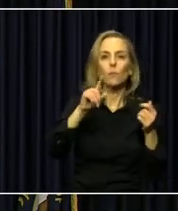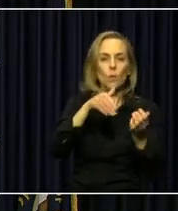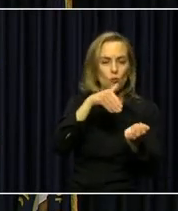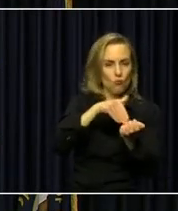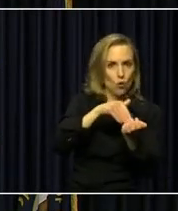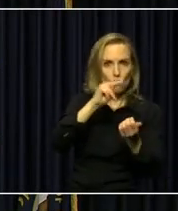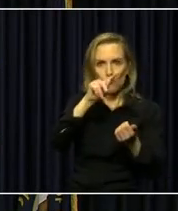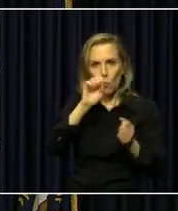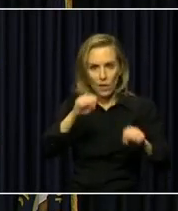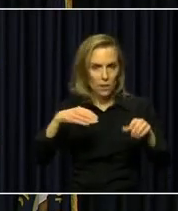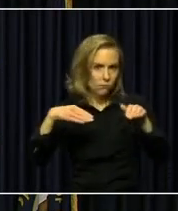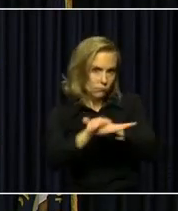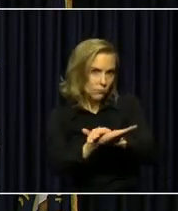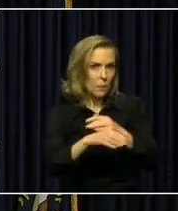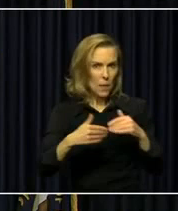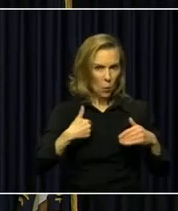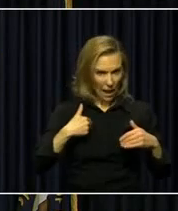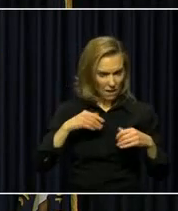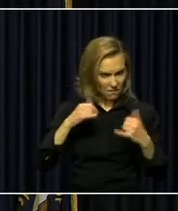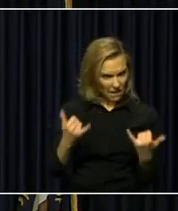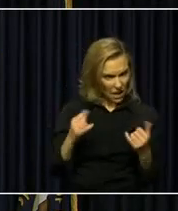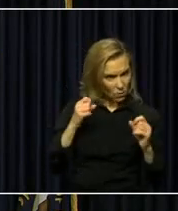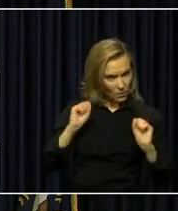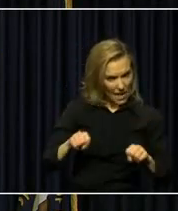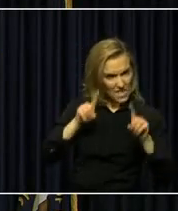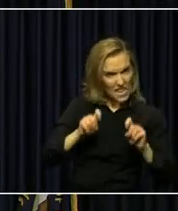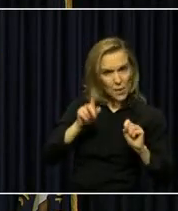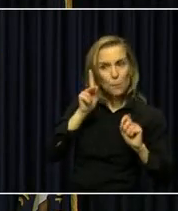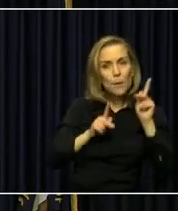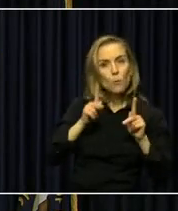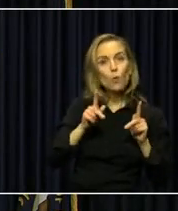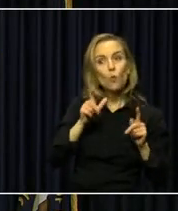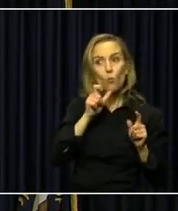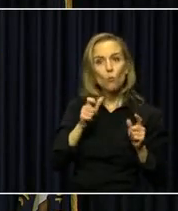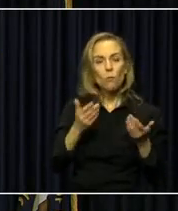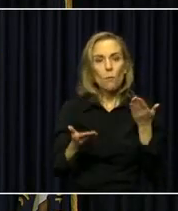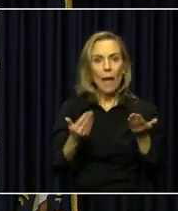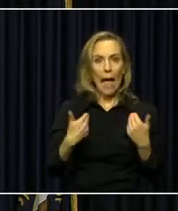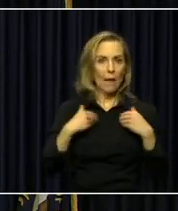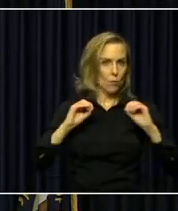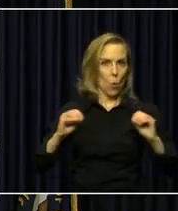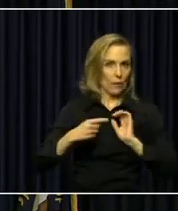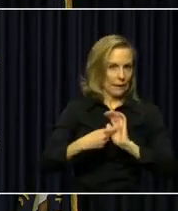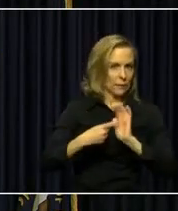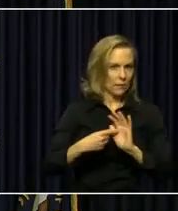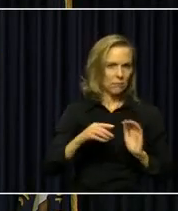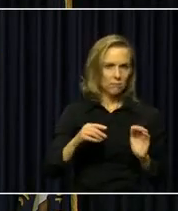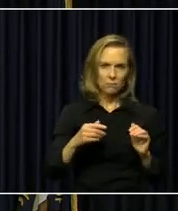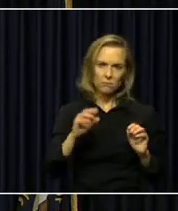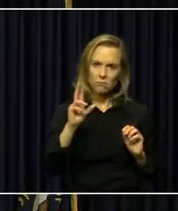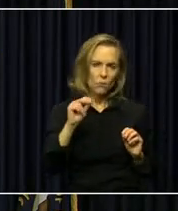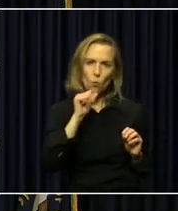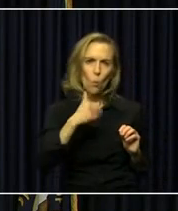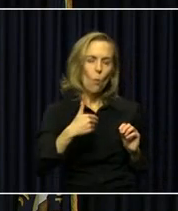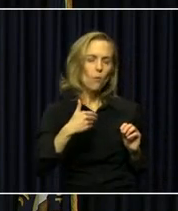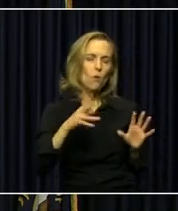WHERE WAS I? ARE WE GOING BACK AROUND AGAIN? THE HOTEL DEPARTMENT